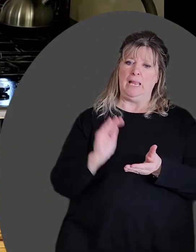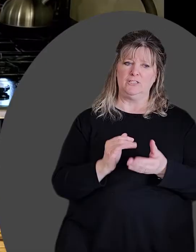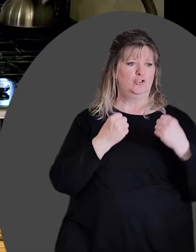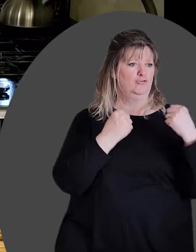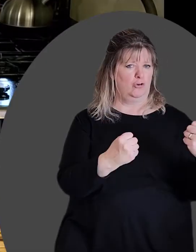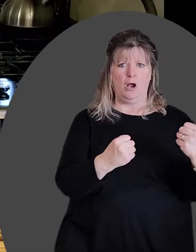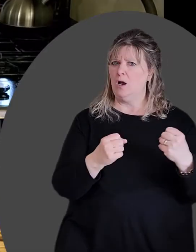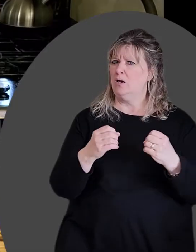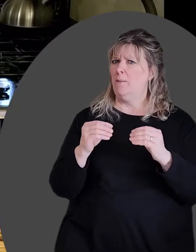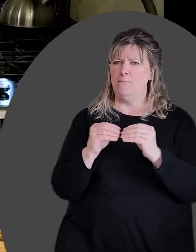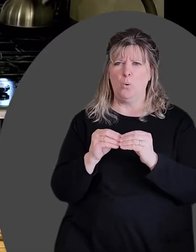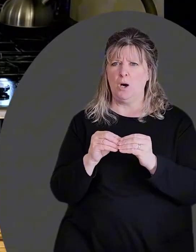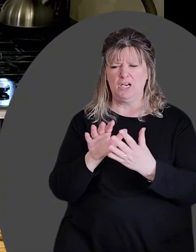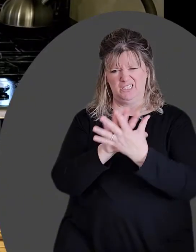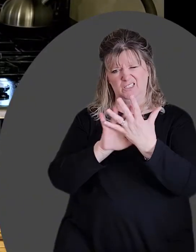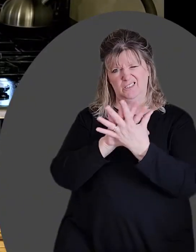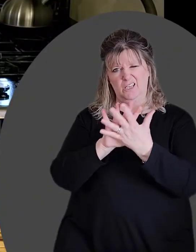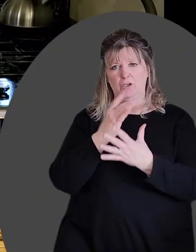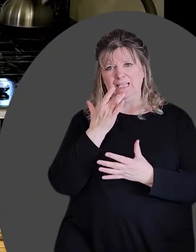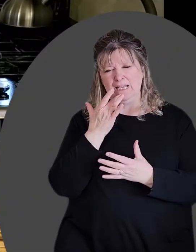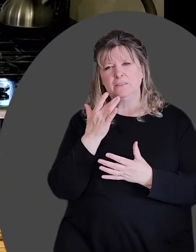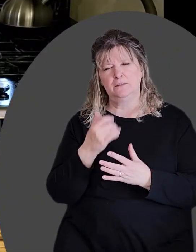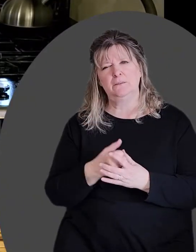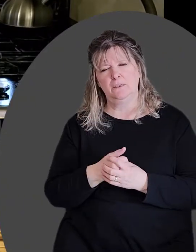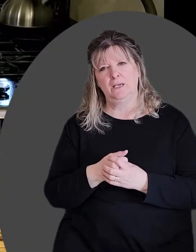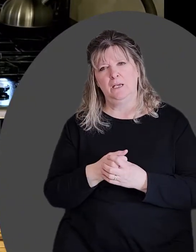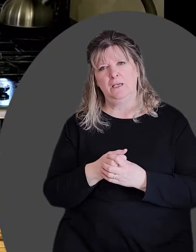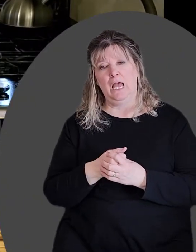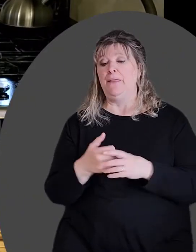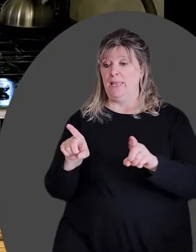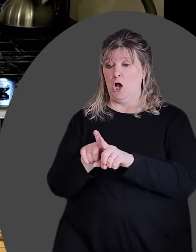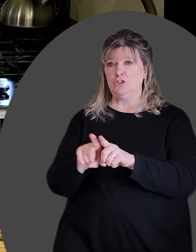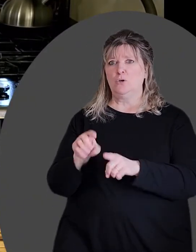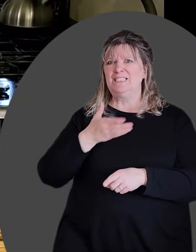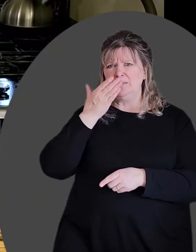more of a subtle taste and they they also smell different